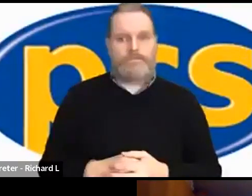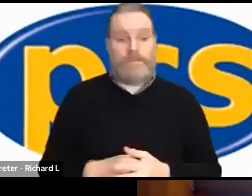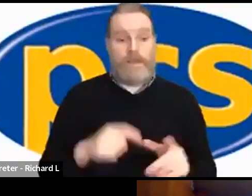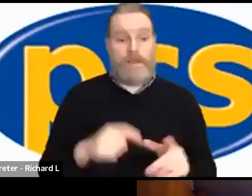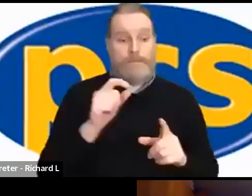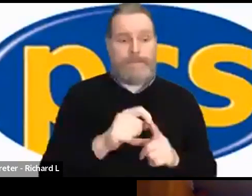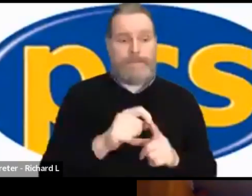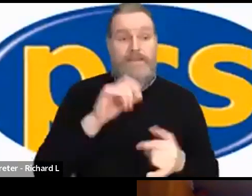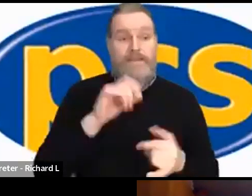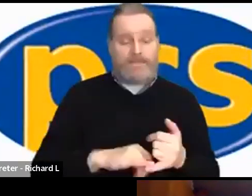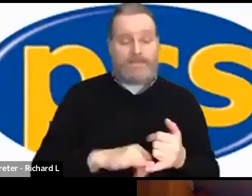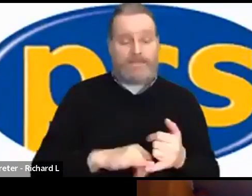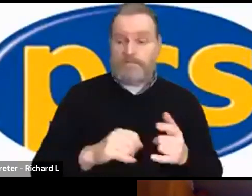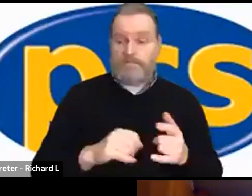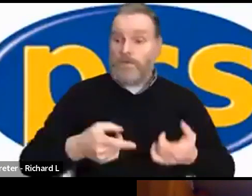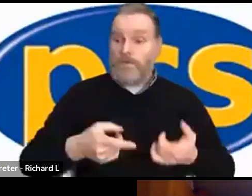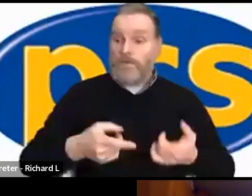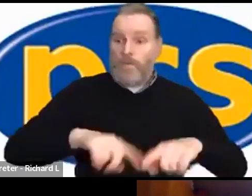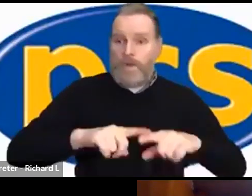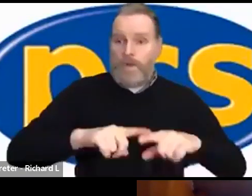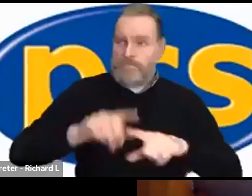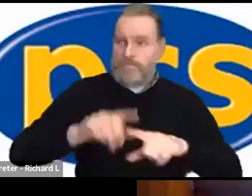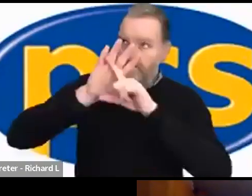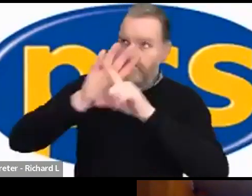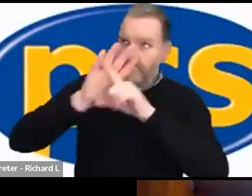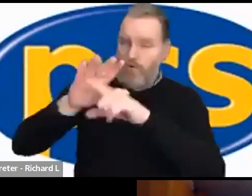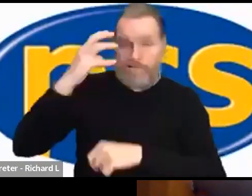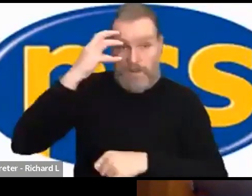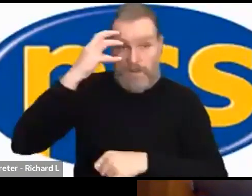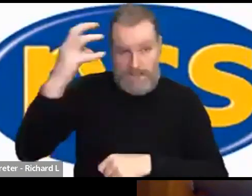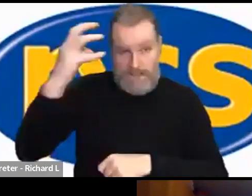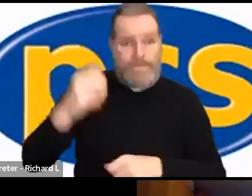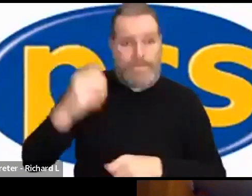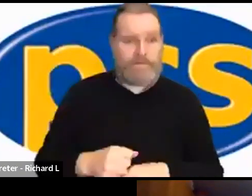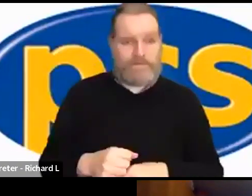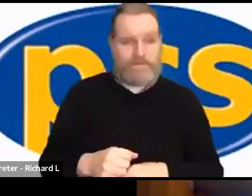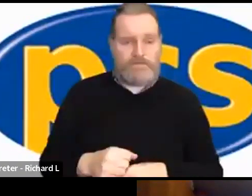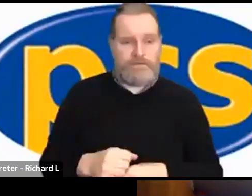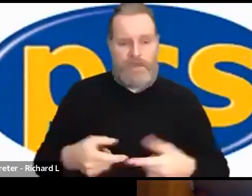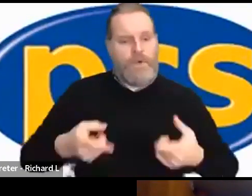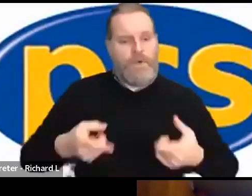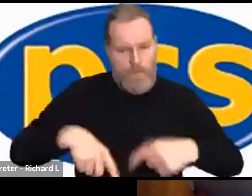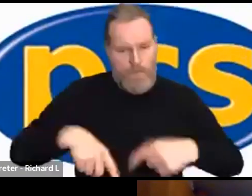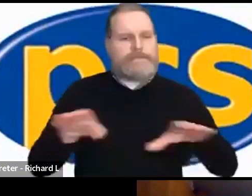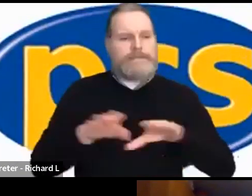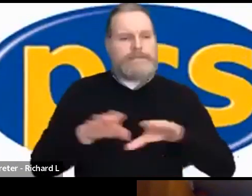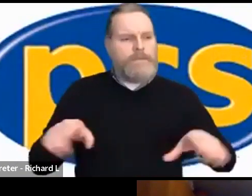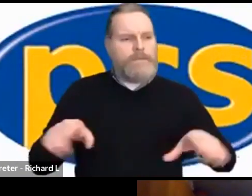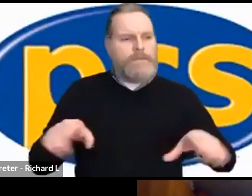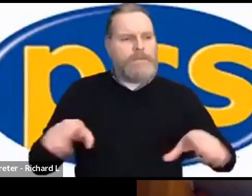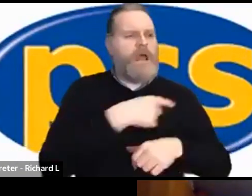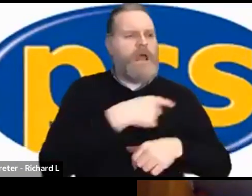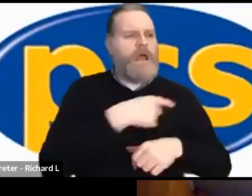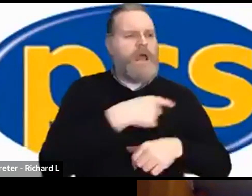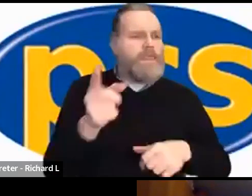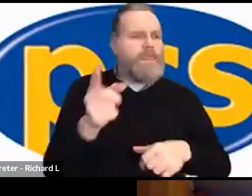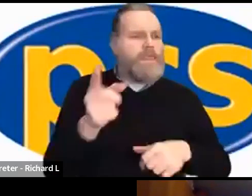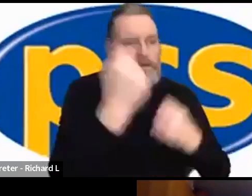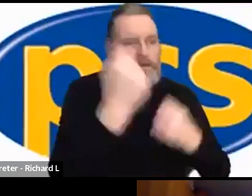they feel that they have to, and the importance of our strike in Pcs. Is to Is to ensure that if the Government is Government is forced to make concessions, we must get concession concessions along with everyone